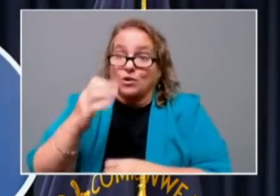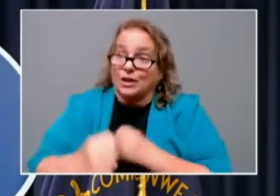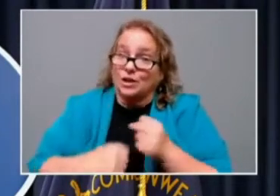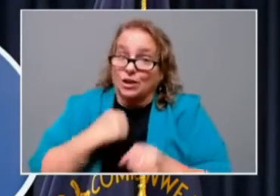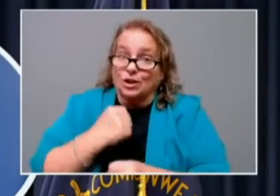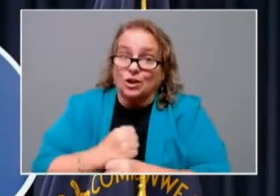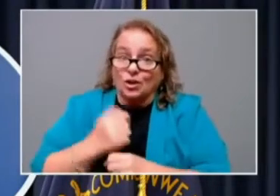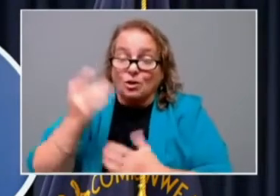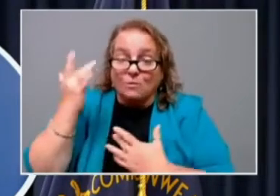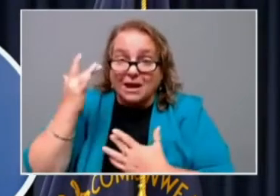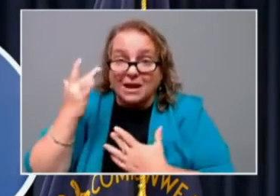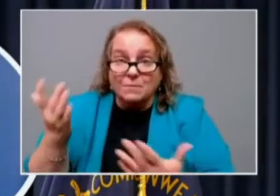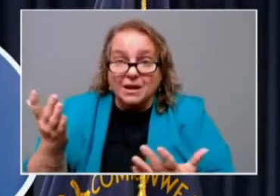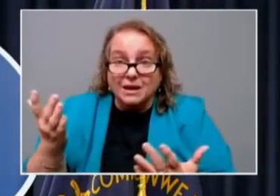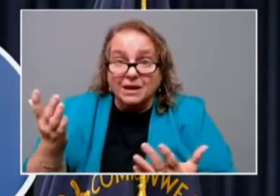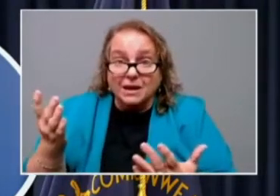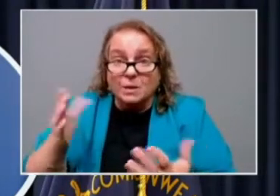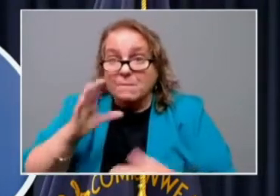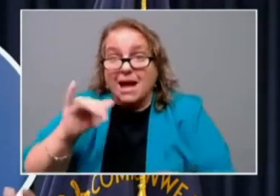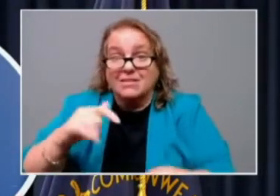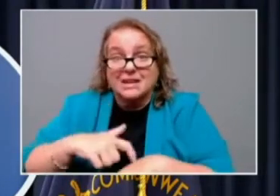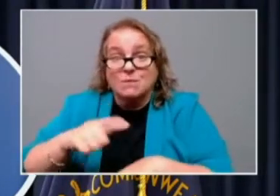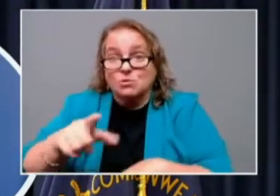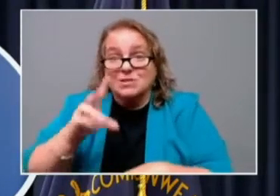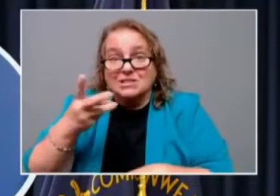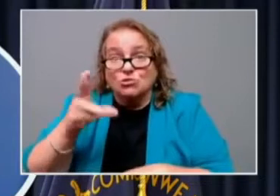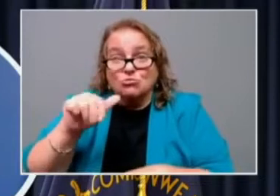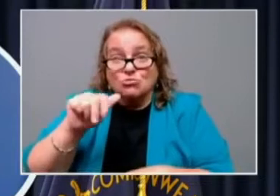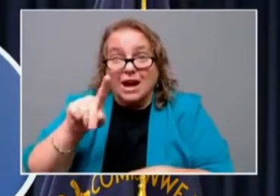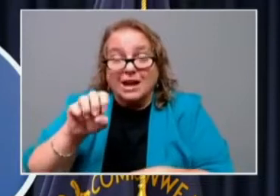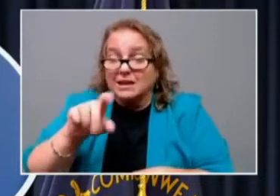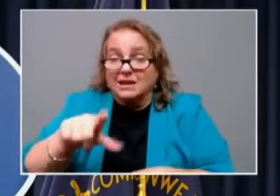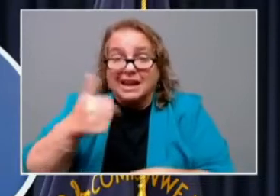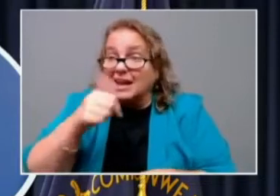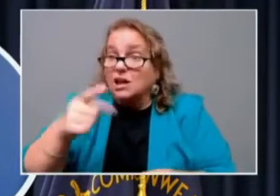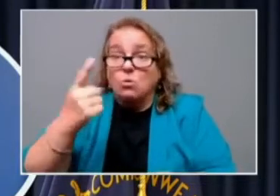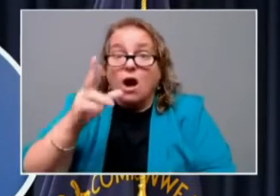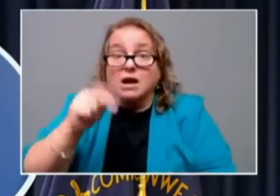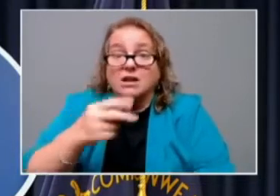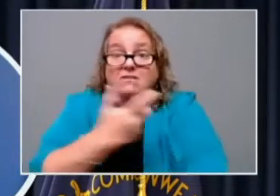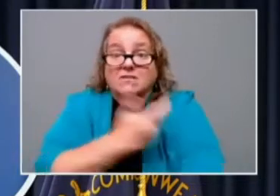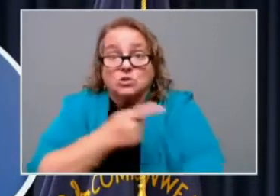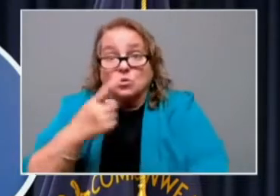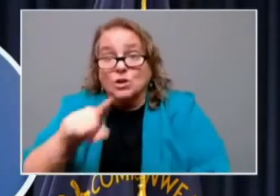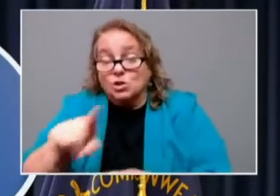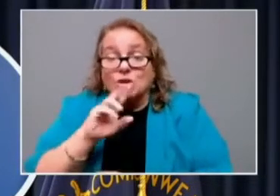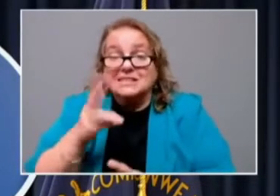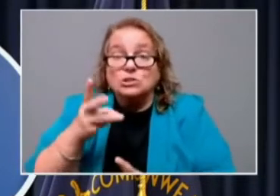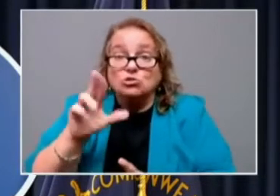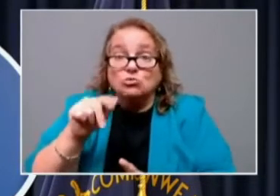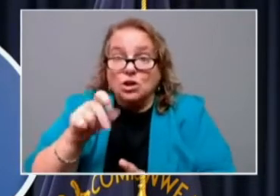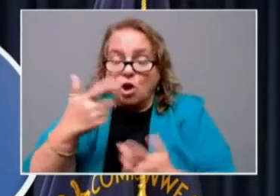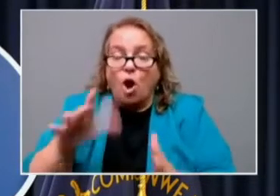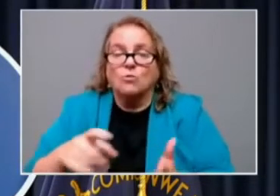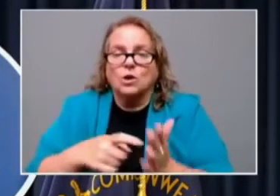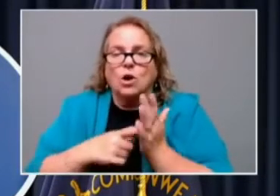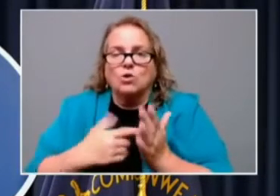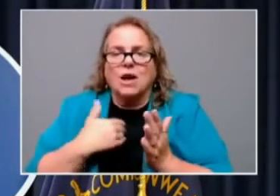were in sixth grade. And this is to anybody who's unvaccinated out there. By the time you were in sixth grade you were required to have 12 vaccines. That